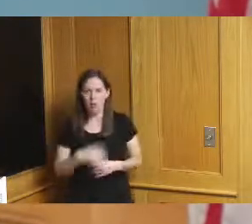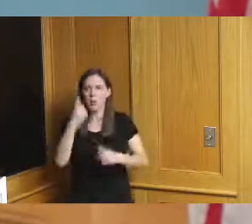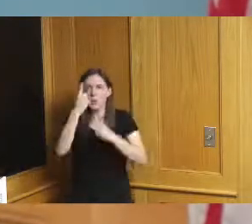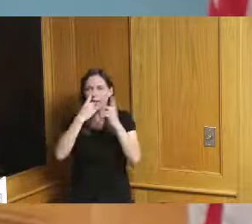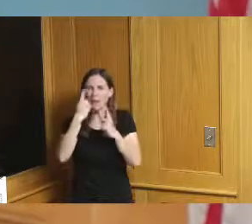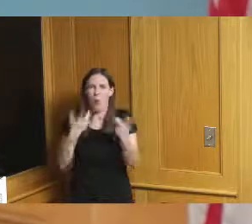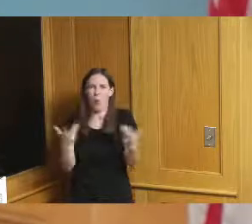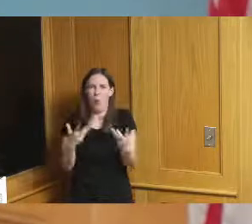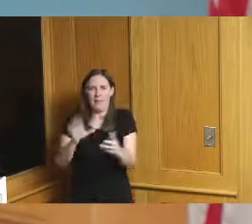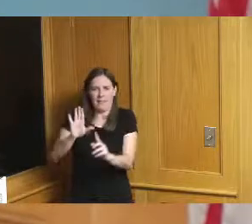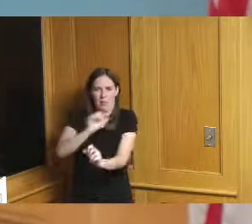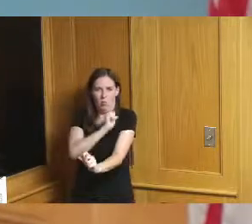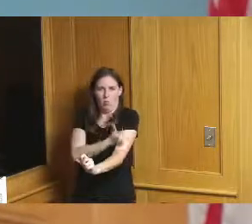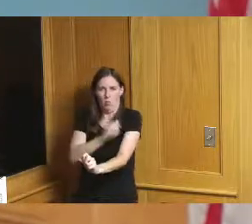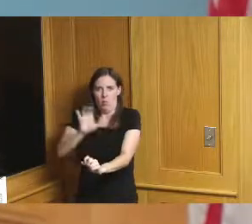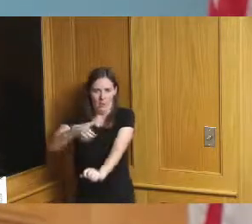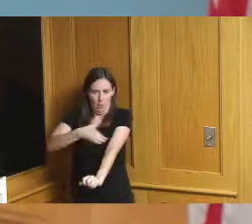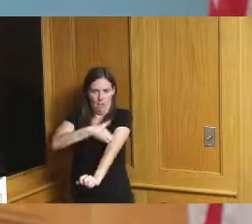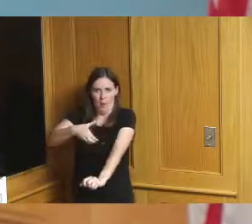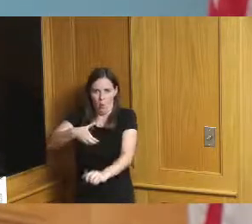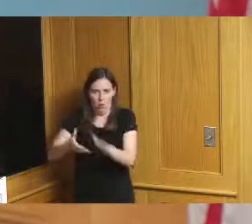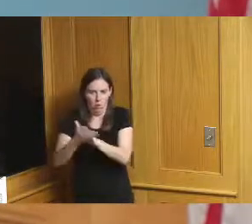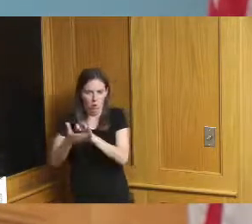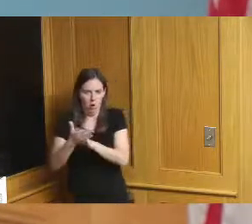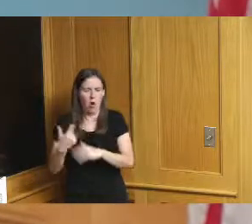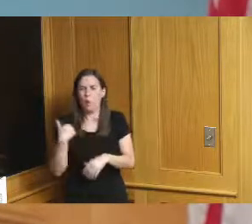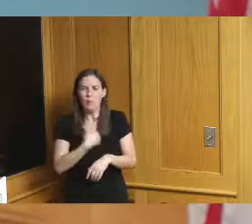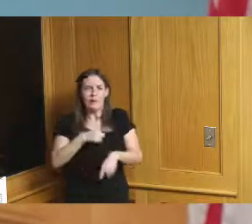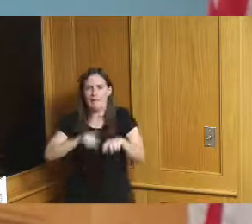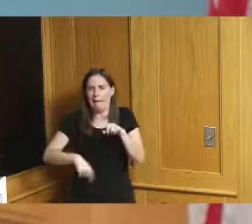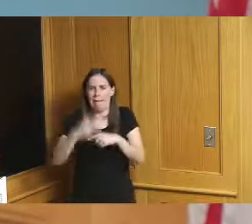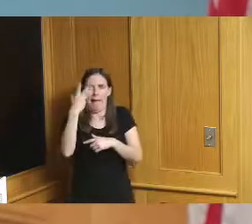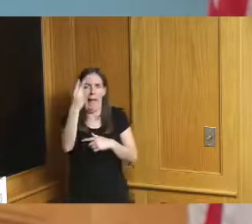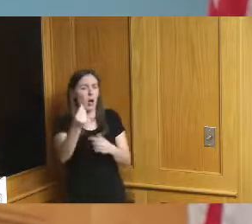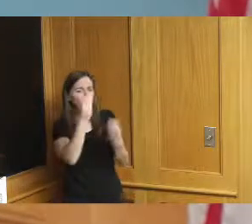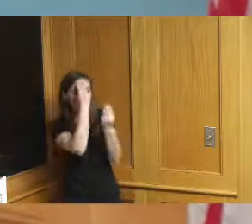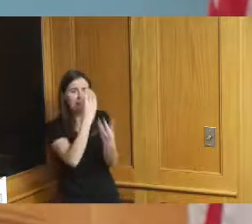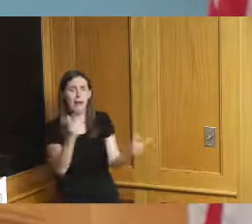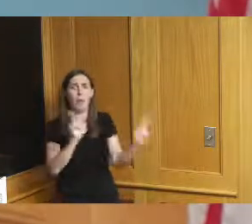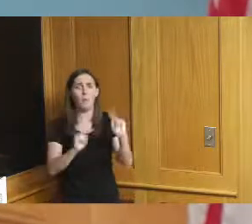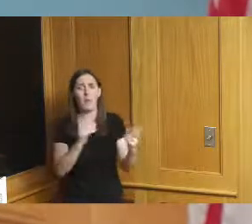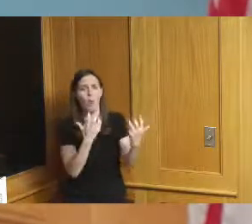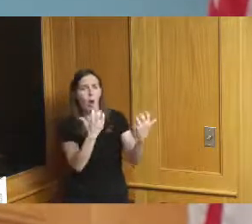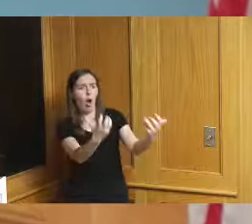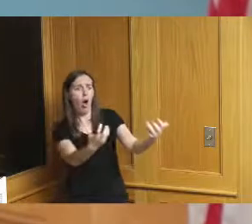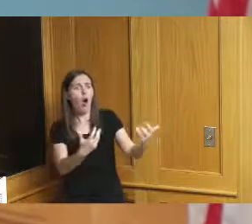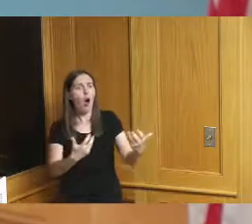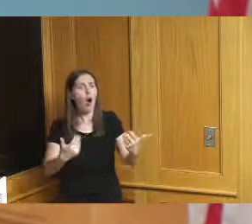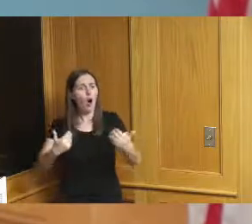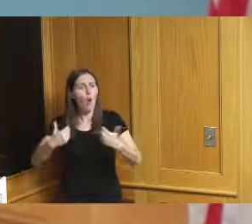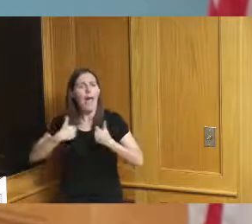of the Board because we can't go out here telling citizens that we got citizen control and